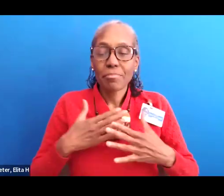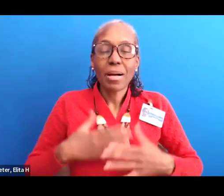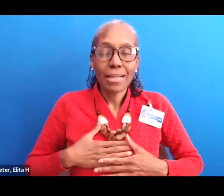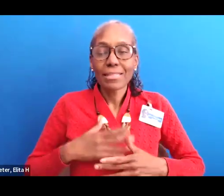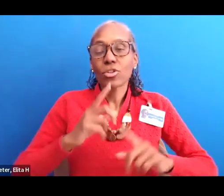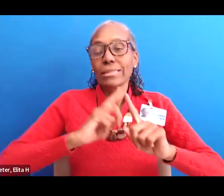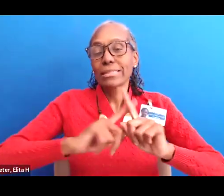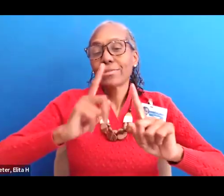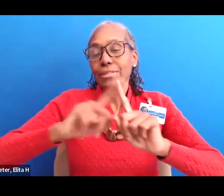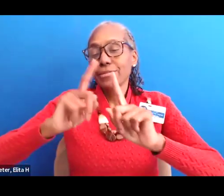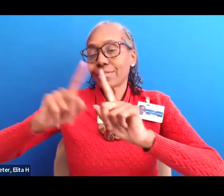all kinds of different things.